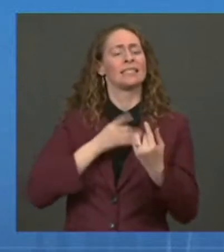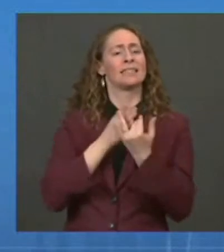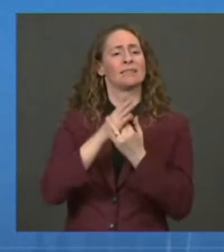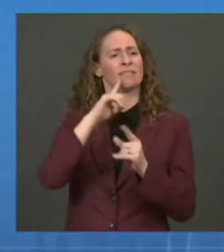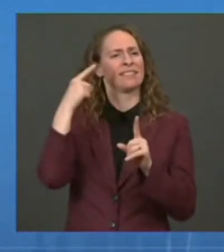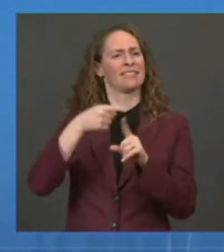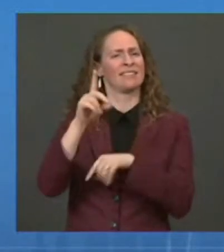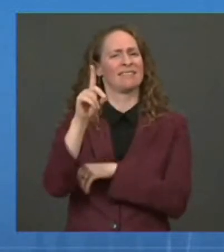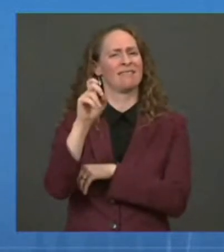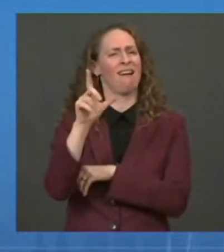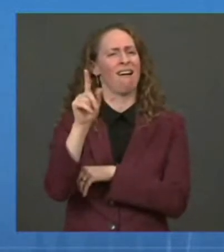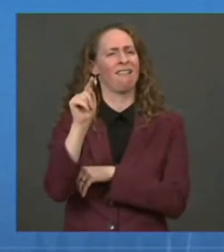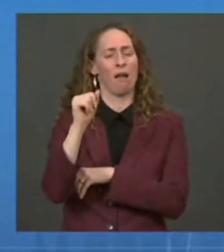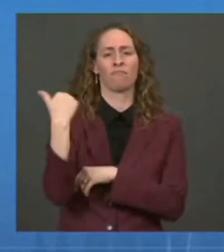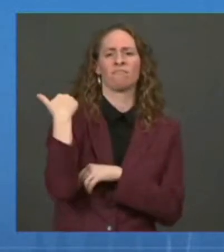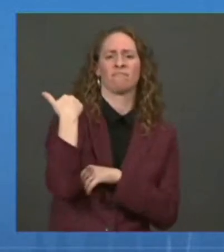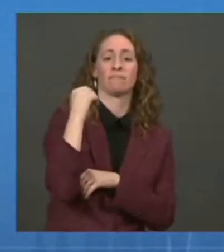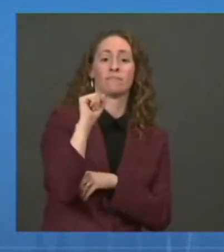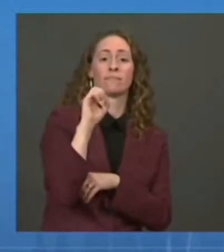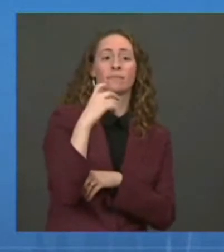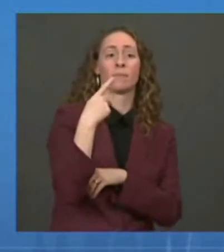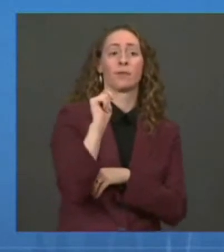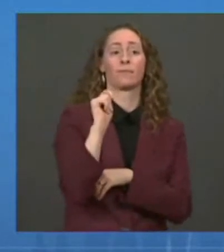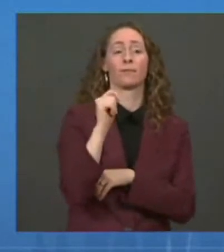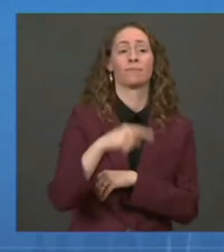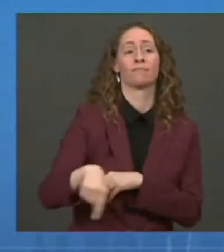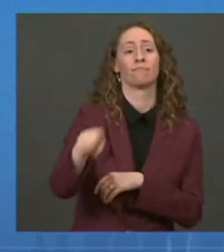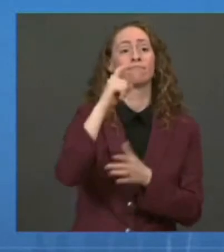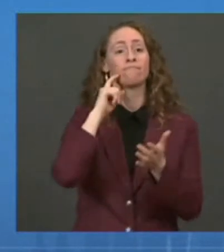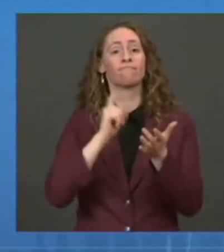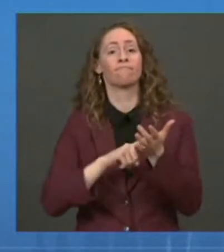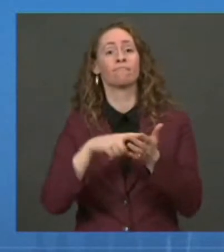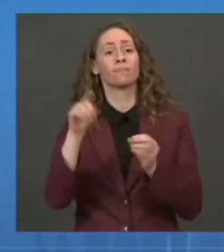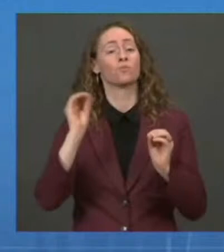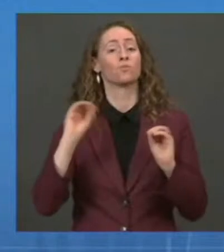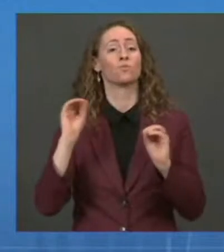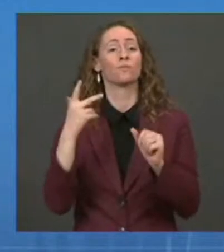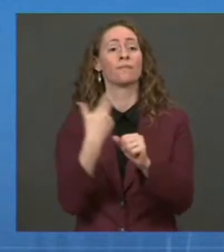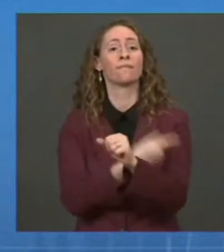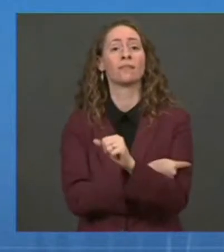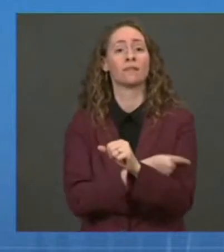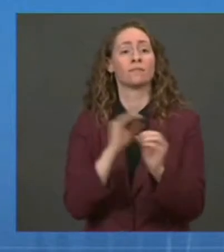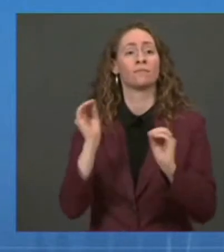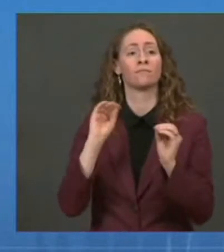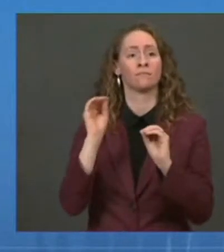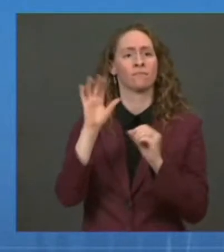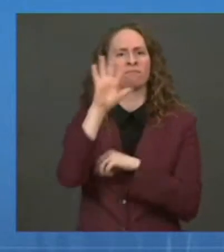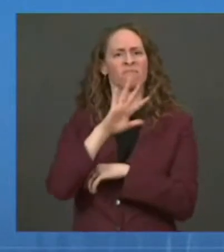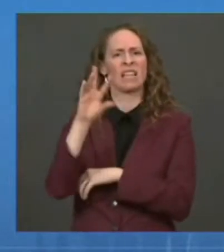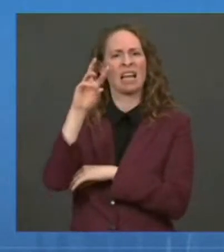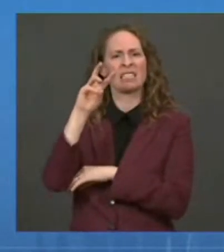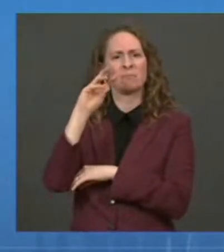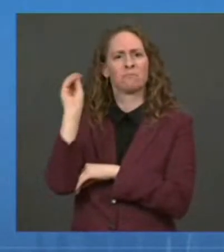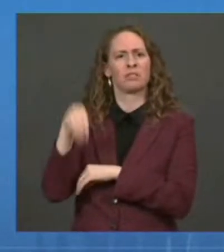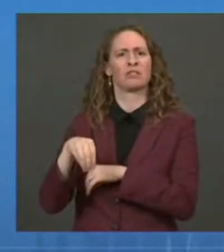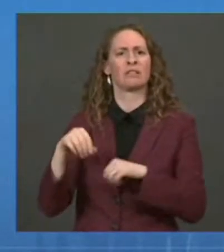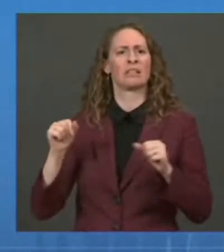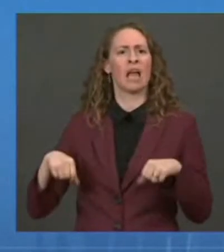OWN COUNTRY WITH DELTA. IN SEPTEMBER OF THIS YEAR UNVACCINATED PEOPLE IN THE